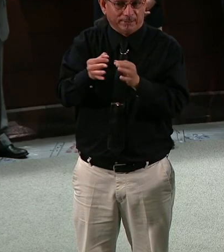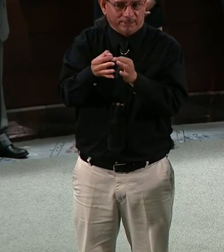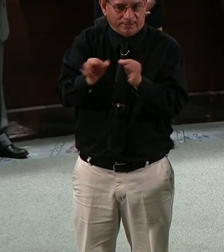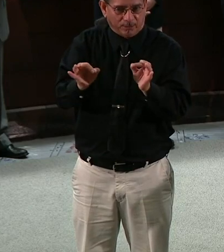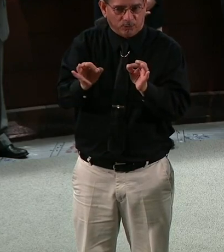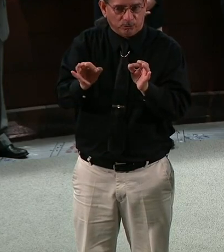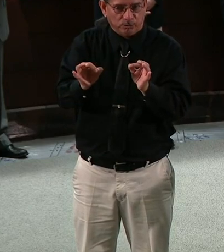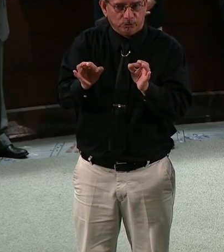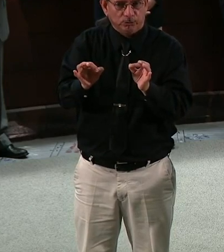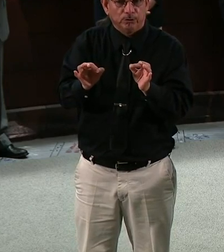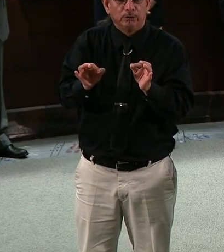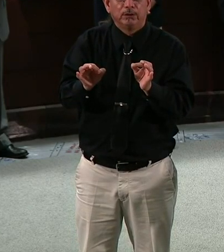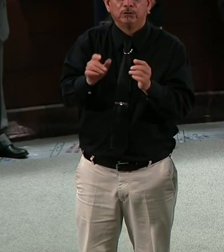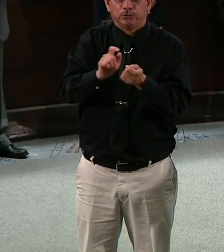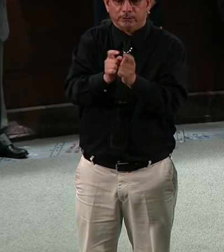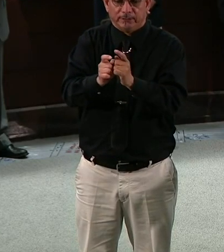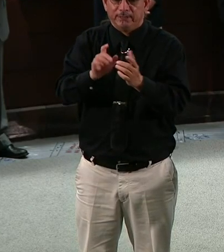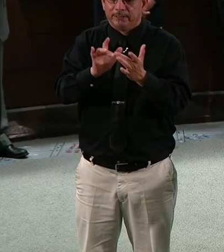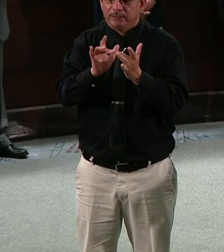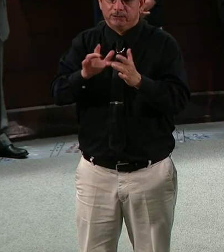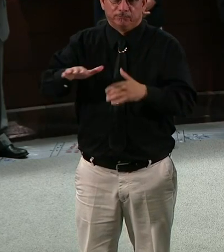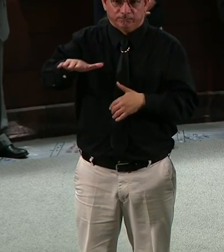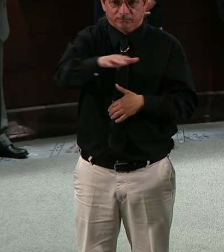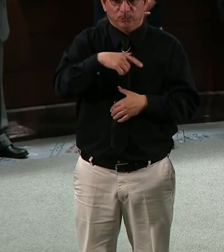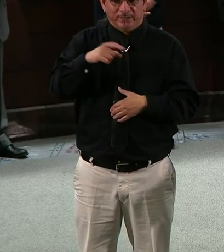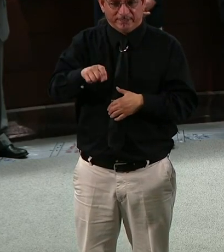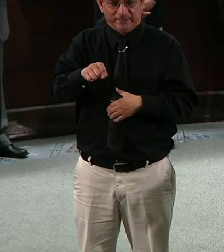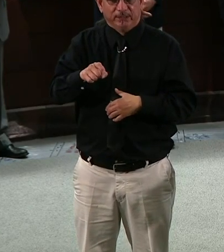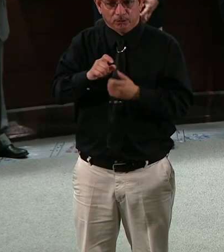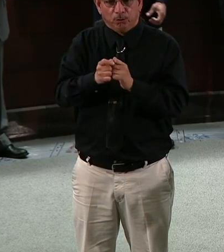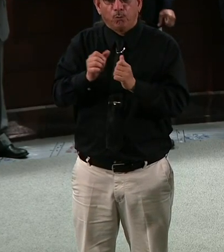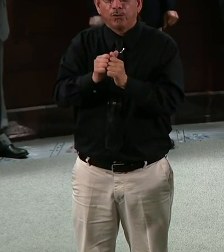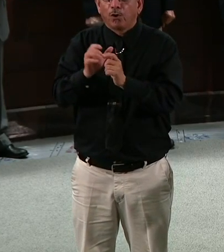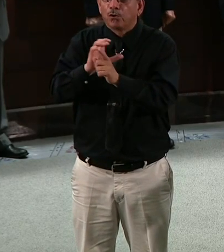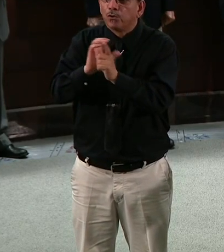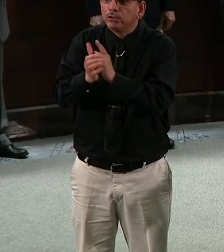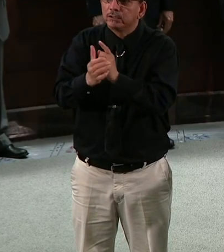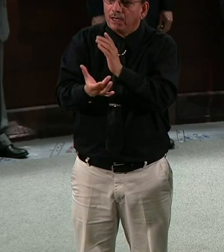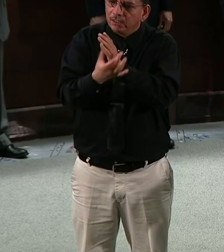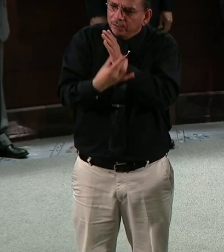SEND A COMMON ALLAH THE.